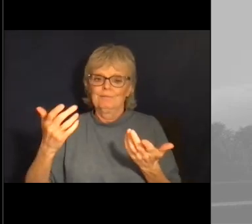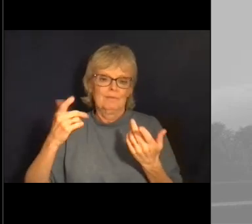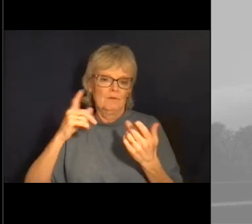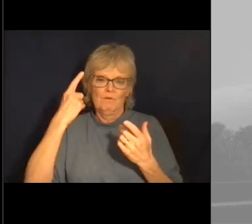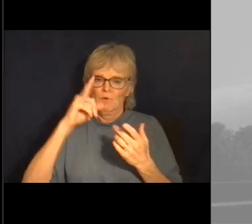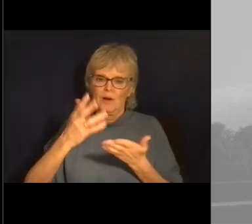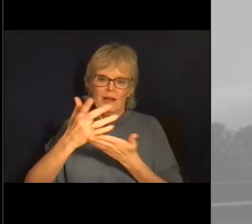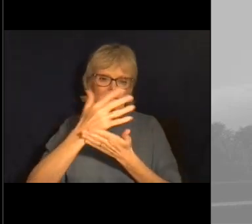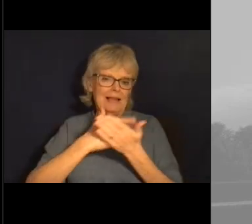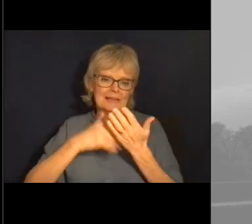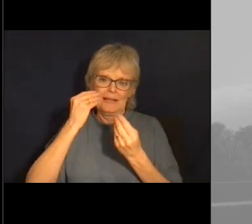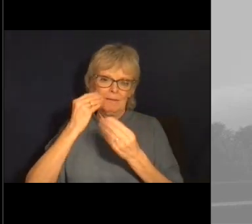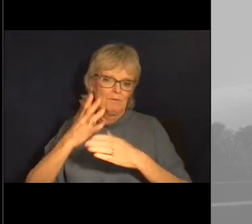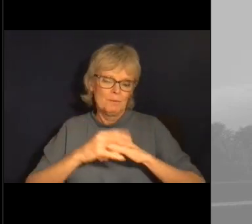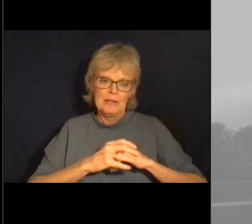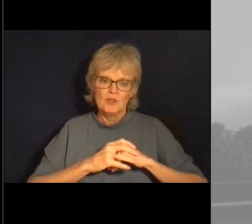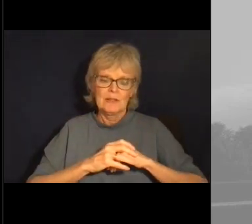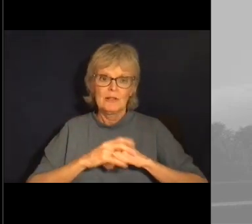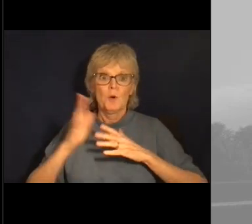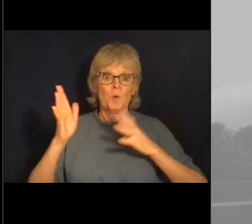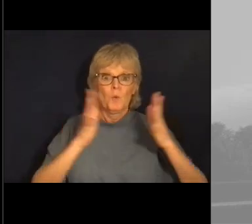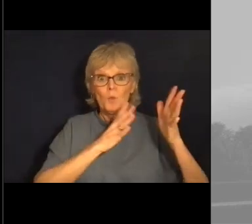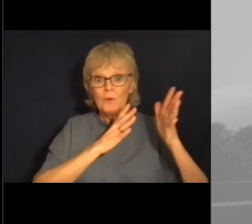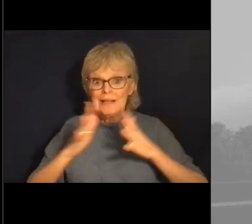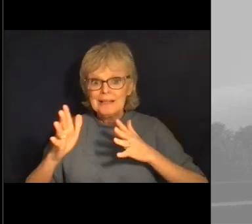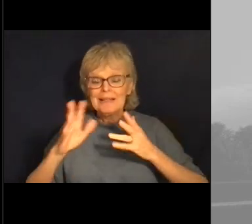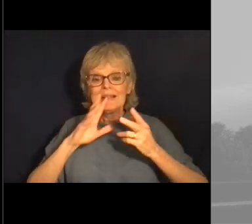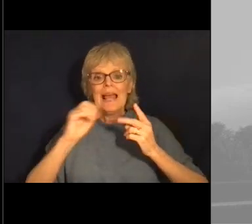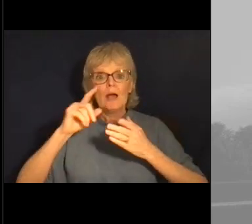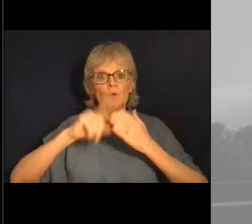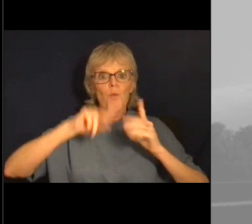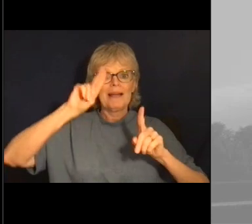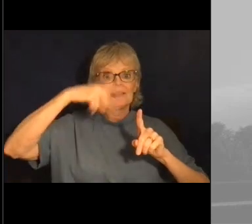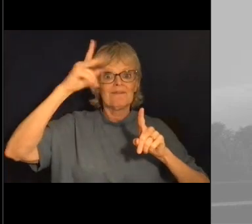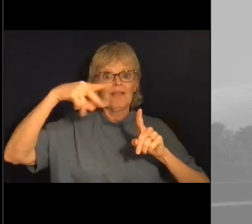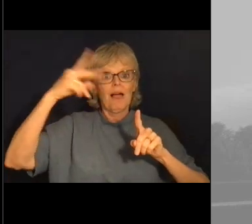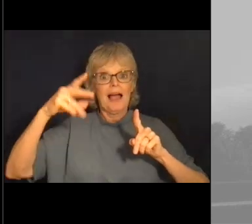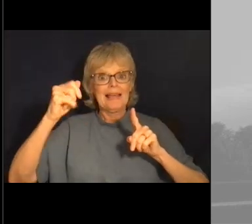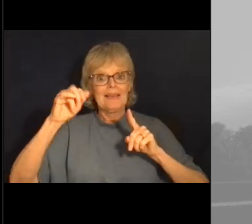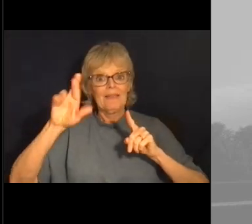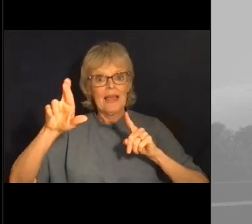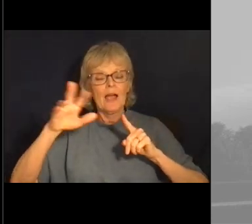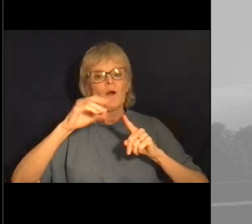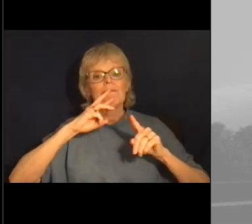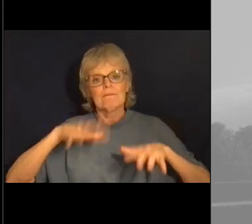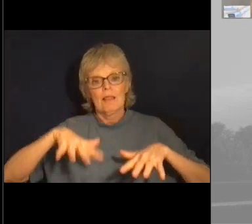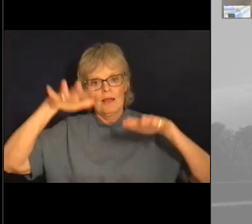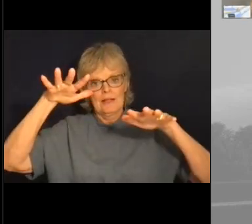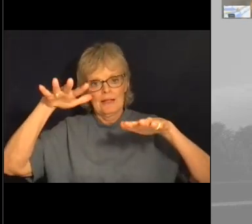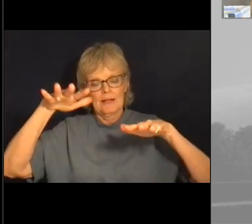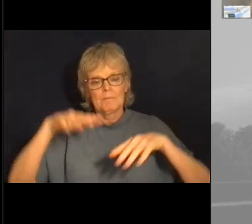And the biggest threats to that are wind and the debris that comes along with that and then flooding. So what I'm going to do is I'm going to ask you guys,